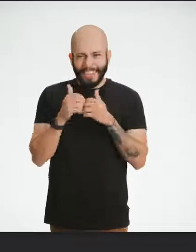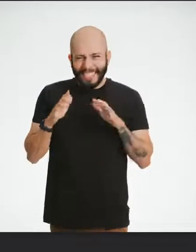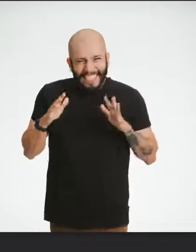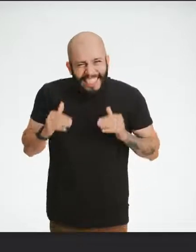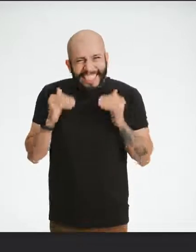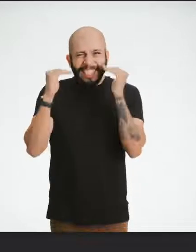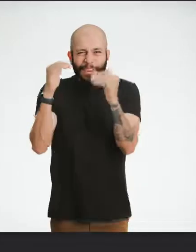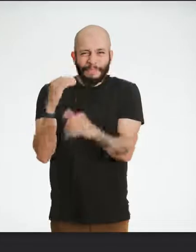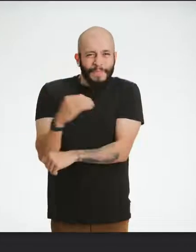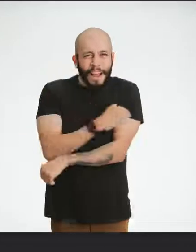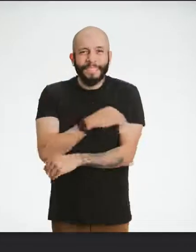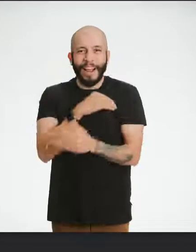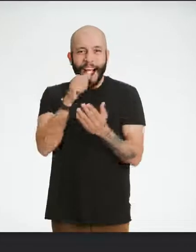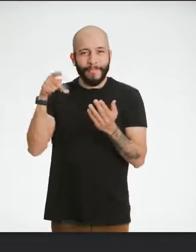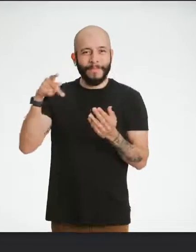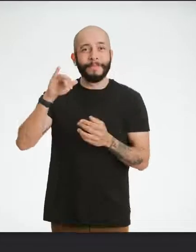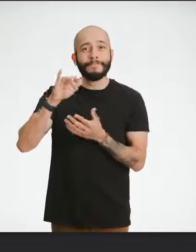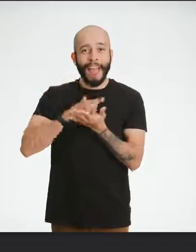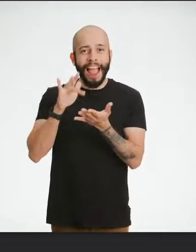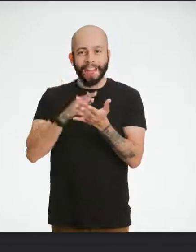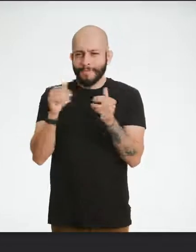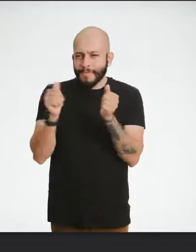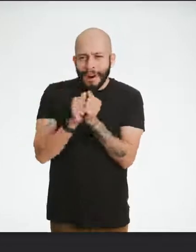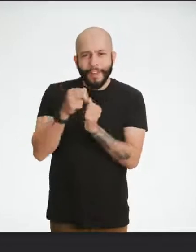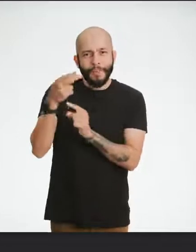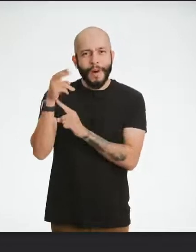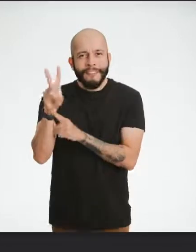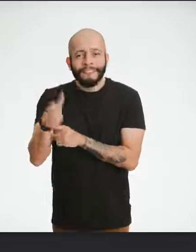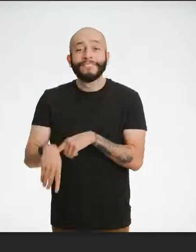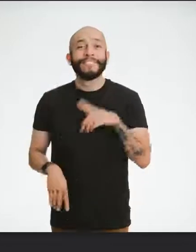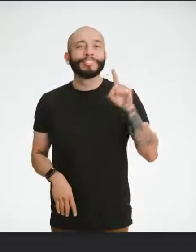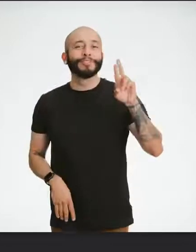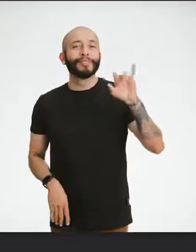To enable even more powerful applications of iPad with connected hardware, DriverKit